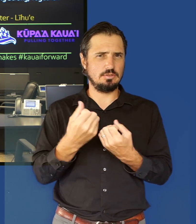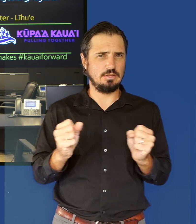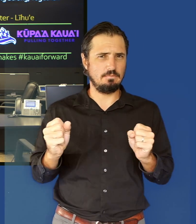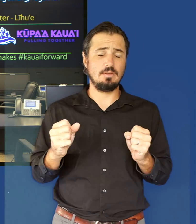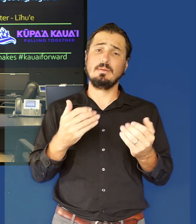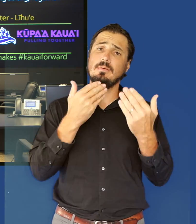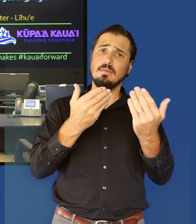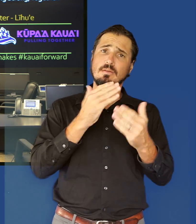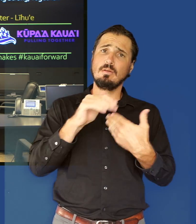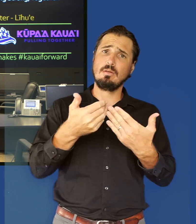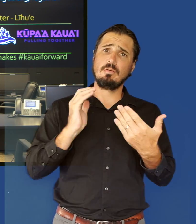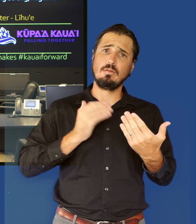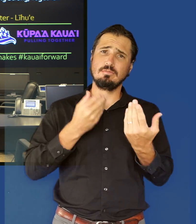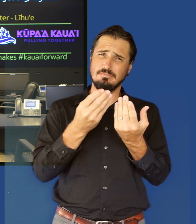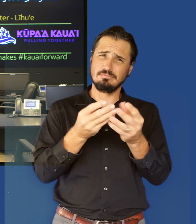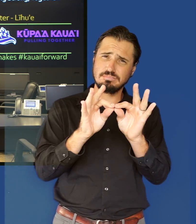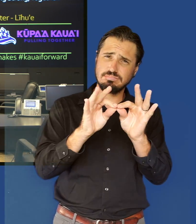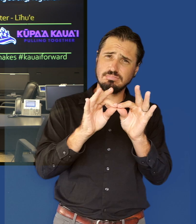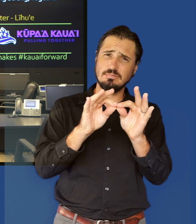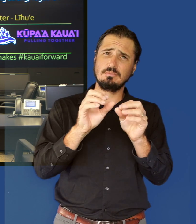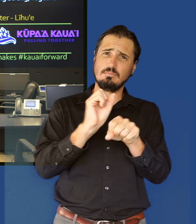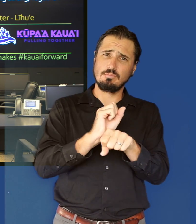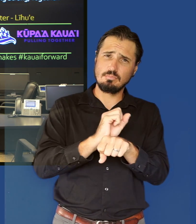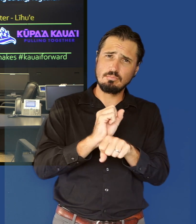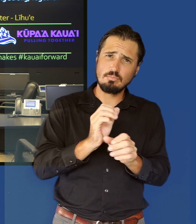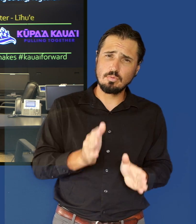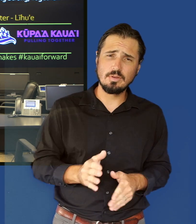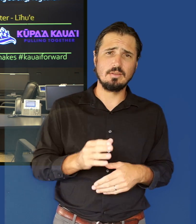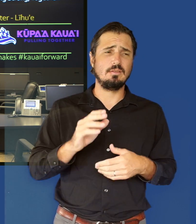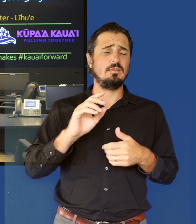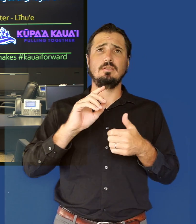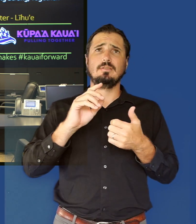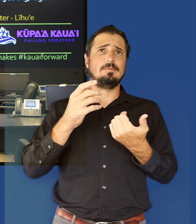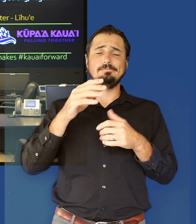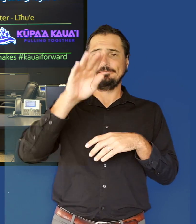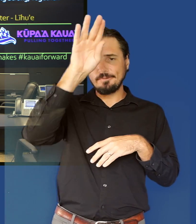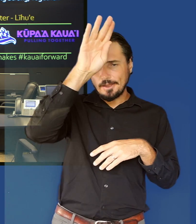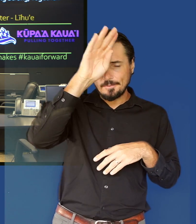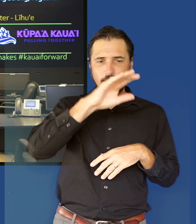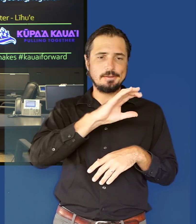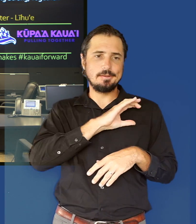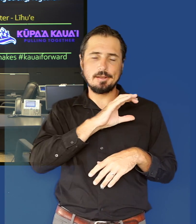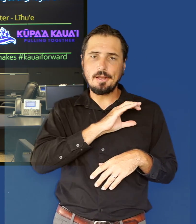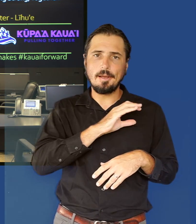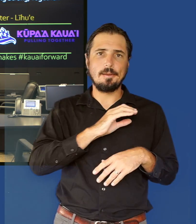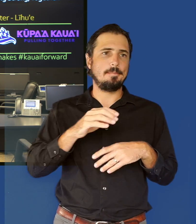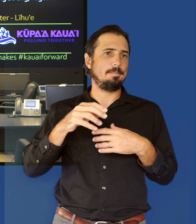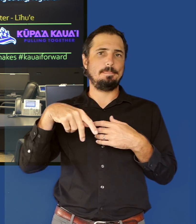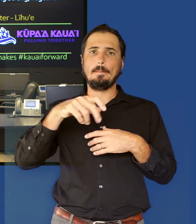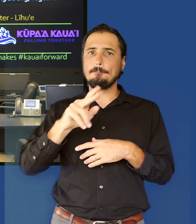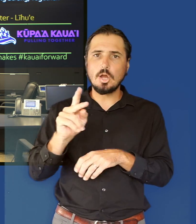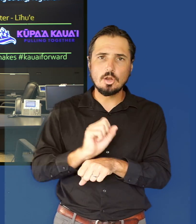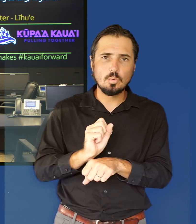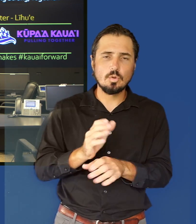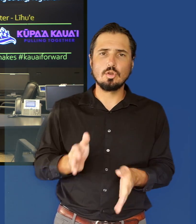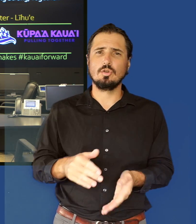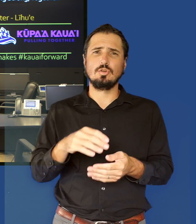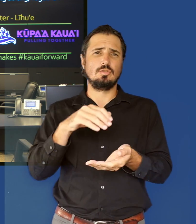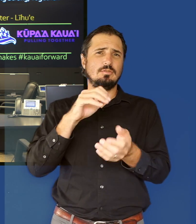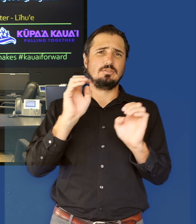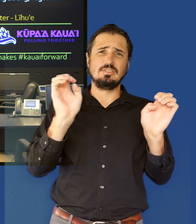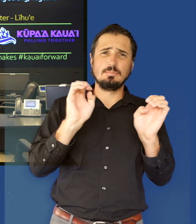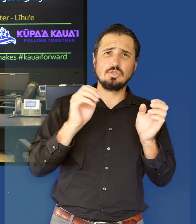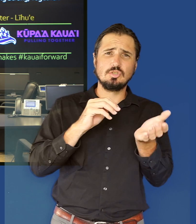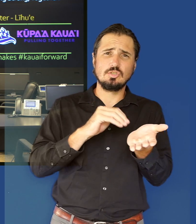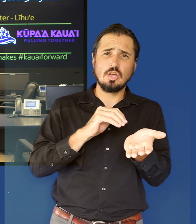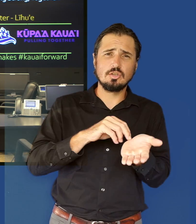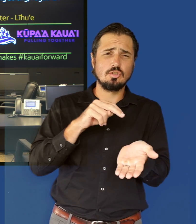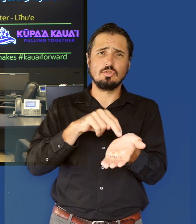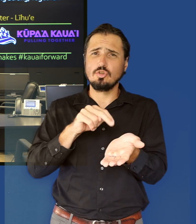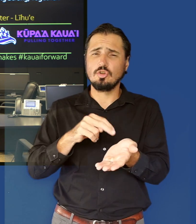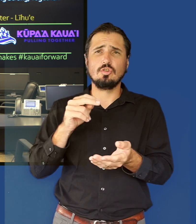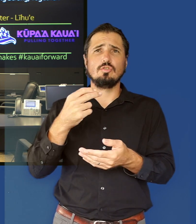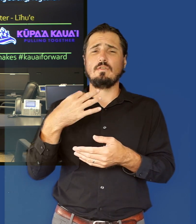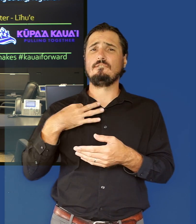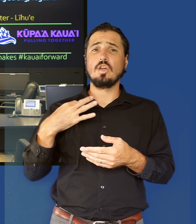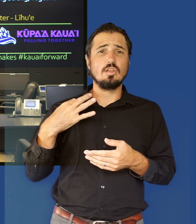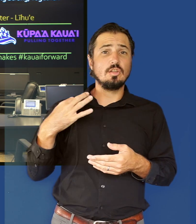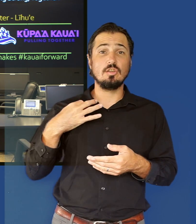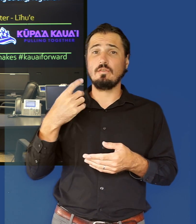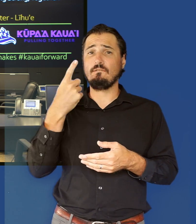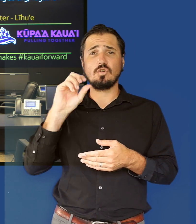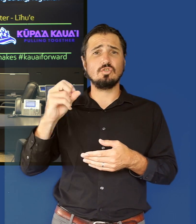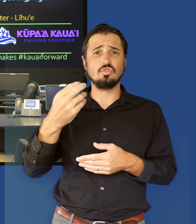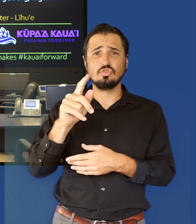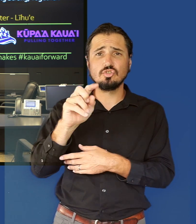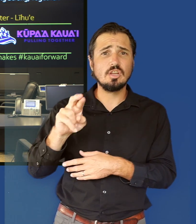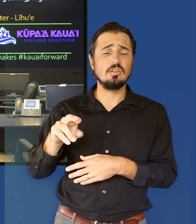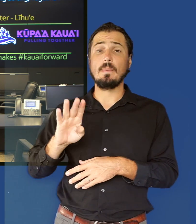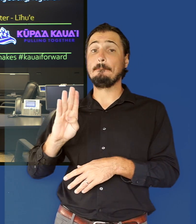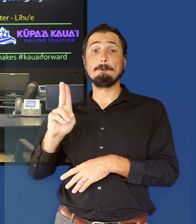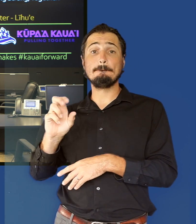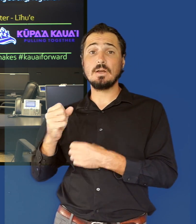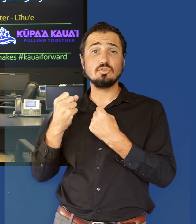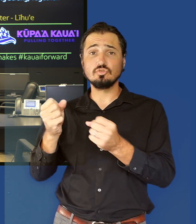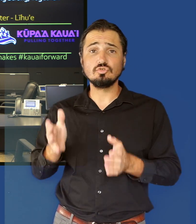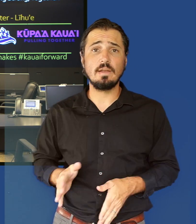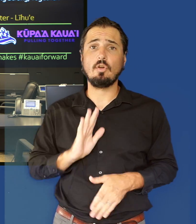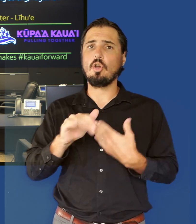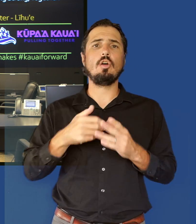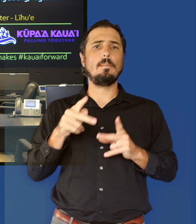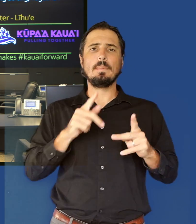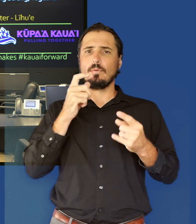Finally, MAHALO to all of our essential employees – first responders; health care workers; Parks, roads and utility crews; Red Cross and shelter volunteers; Bus drivers; and everyone here in our